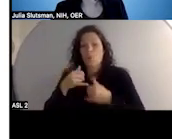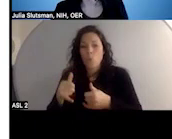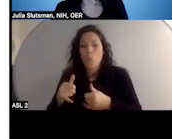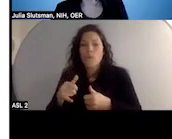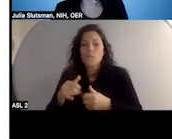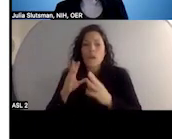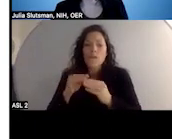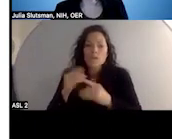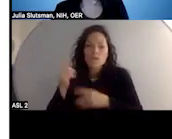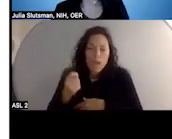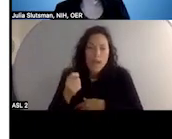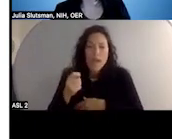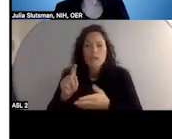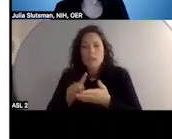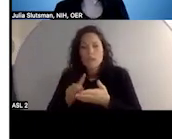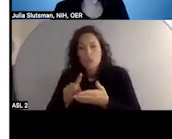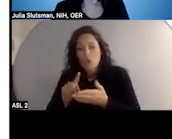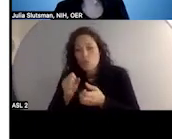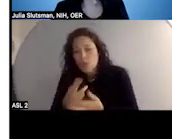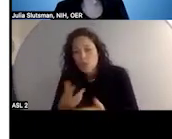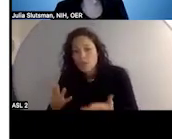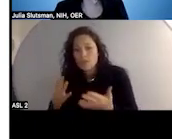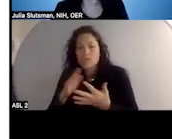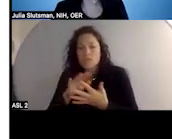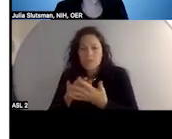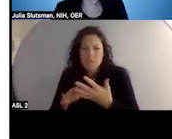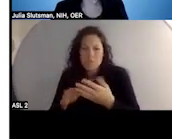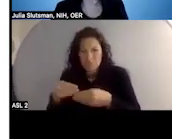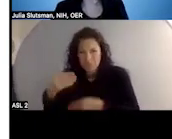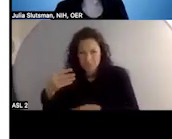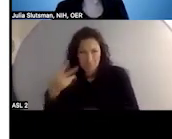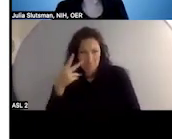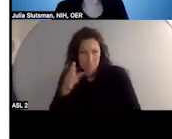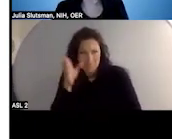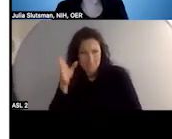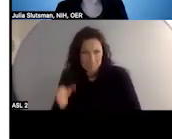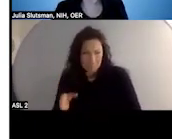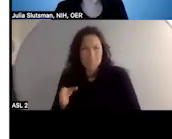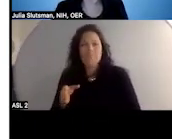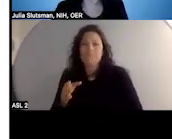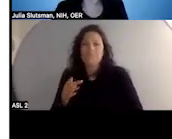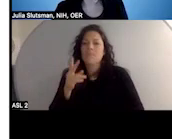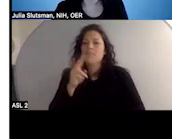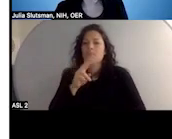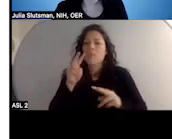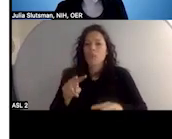And I encourage you to look at our resources on the scientific data-sharing website